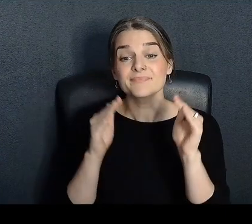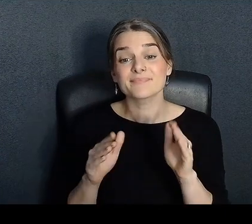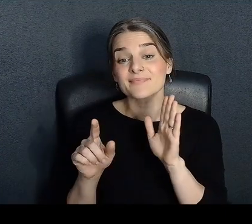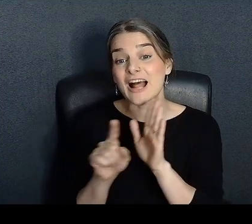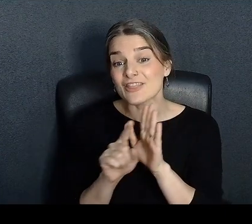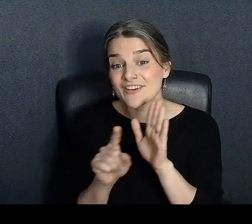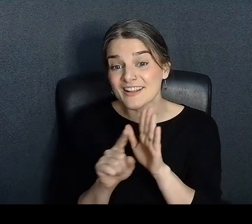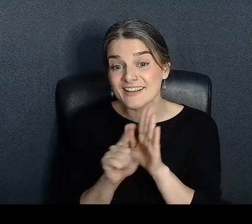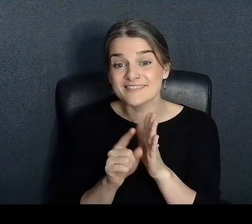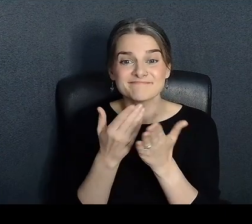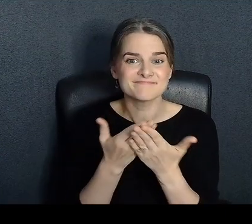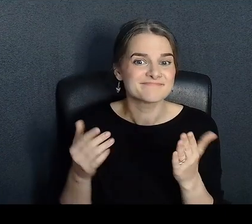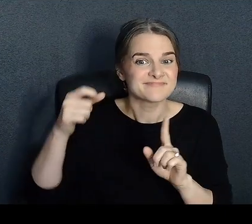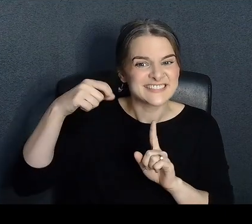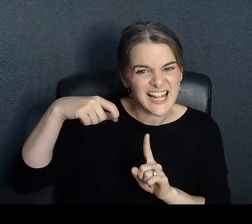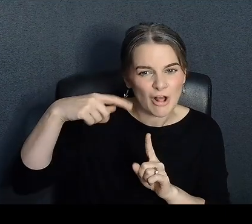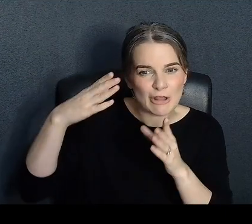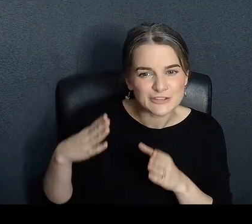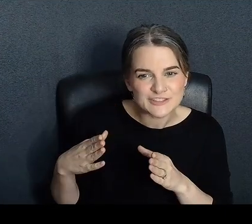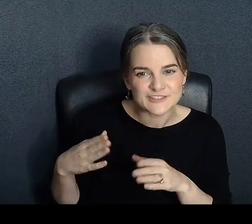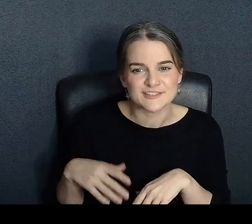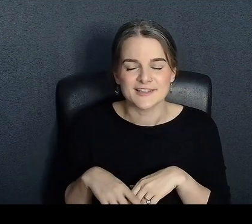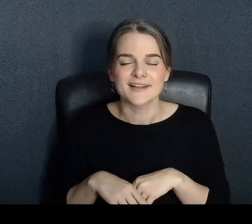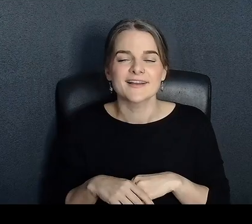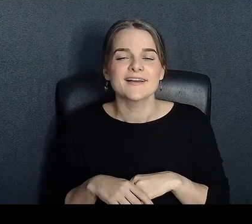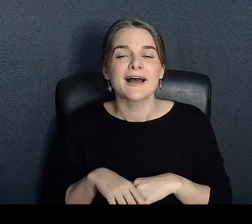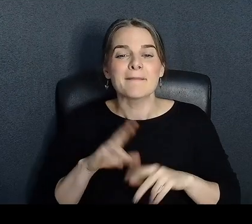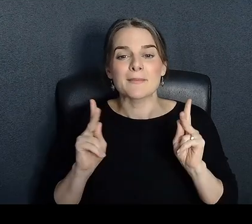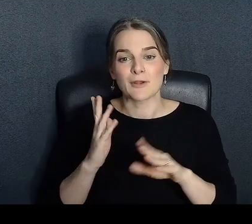So these are for folks to use in the home.